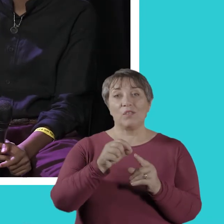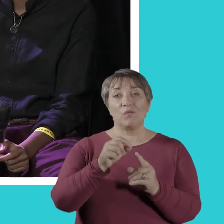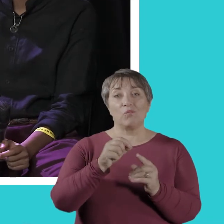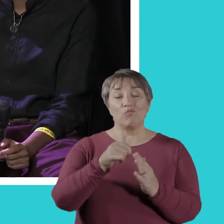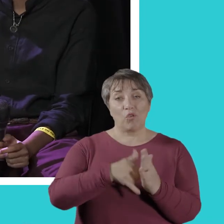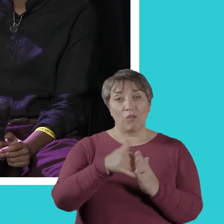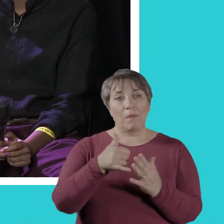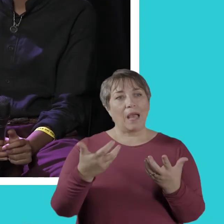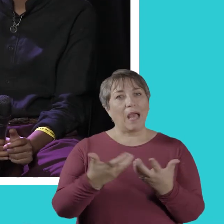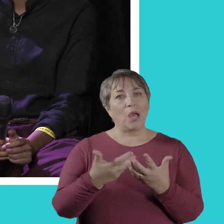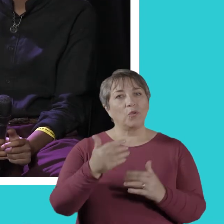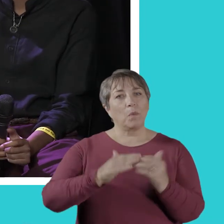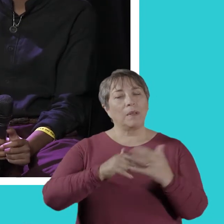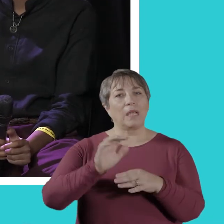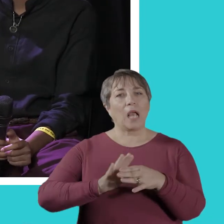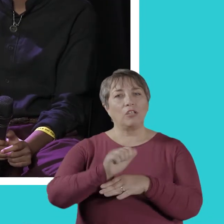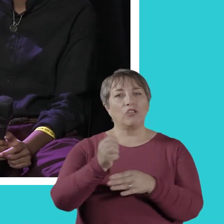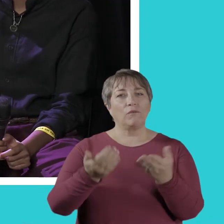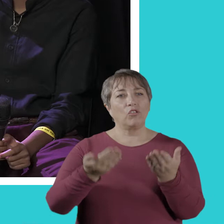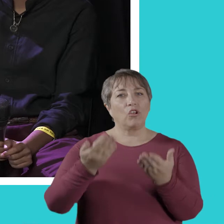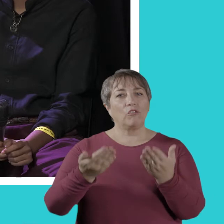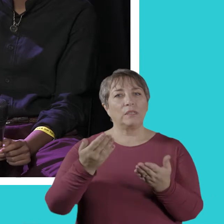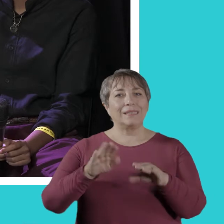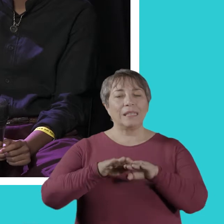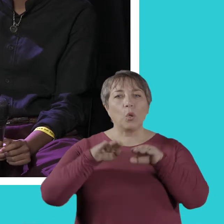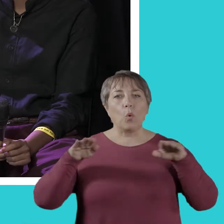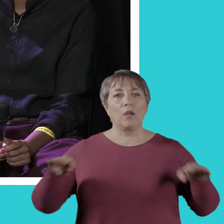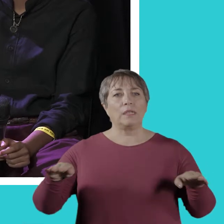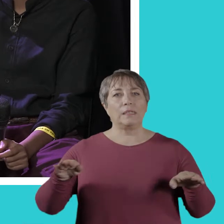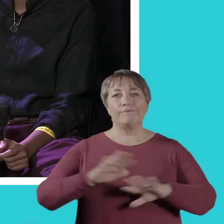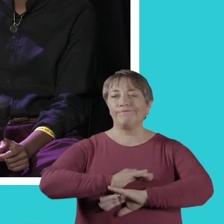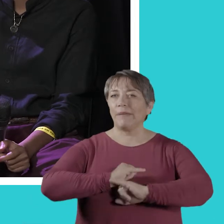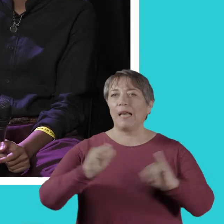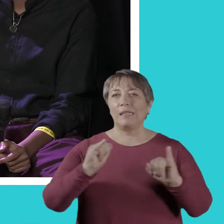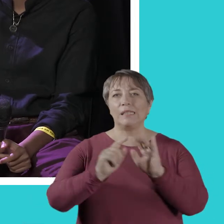of tolerance equality and anti-discrimination within London and help to you know kind of further